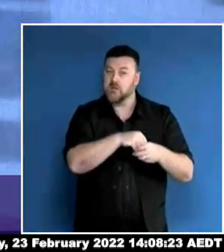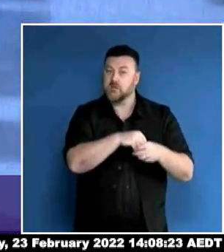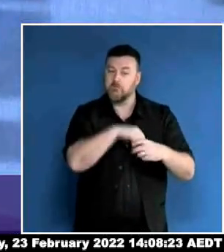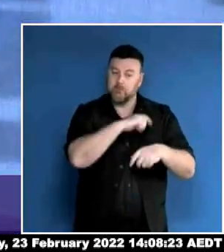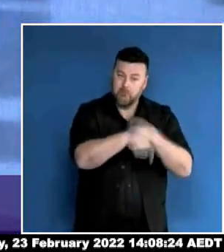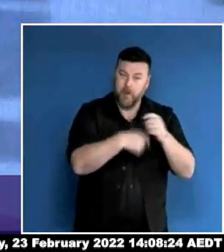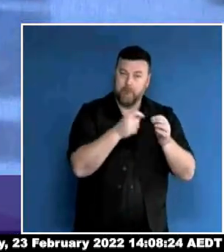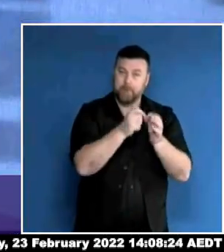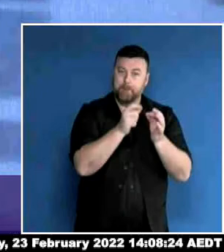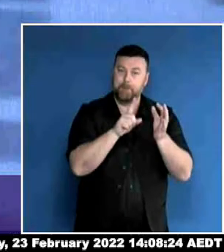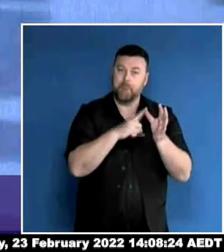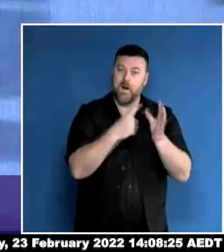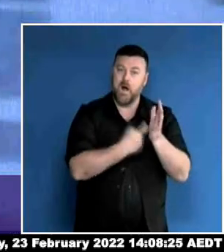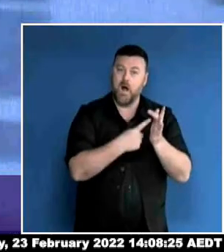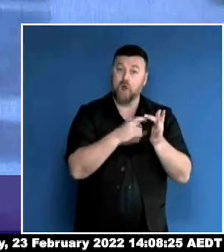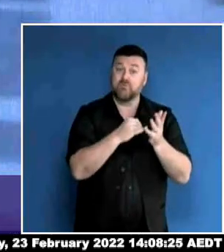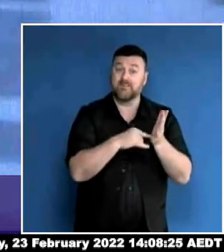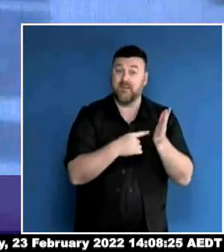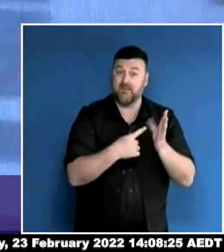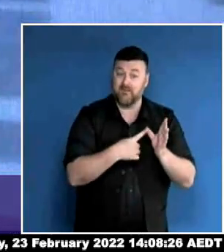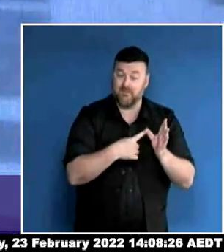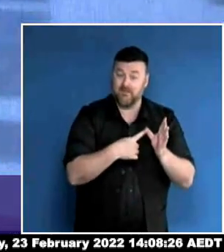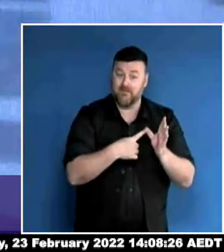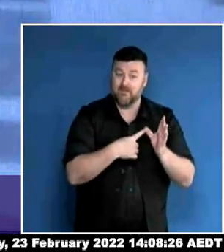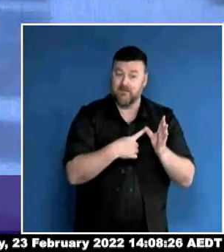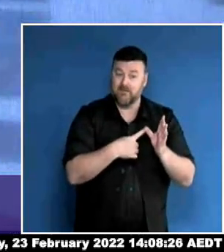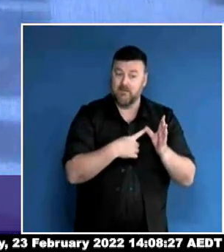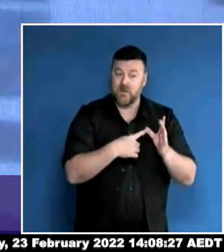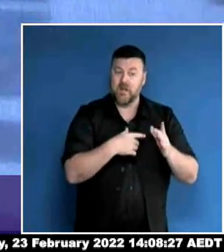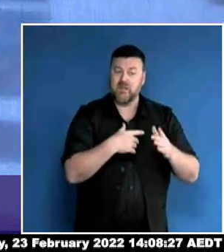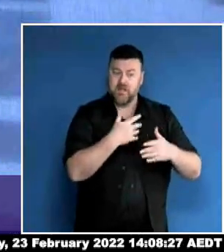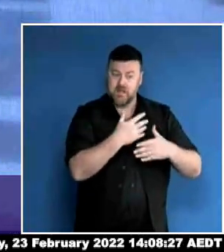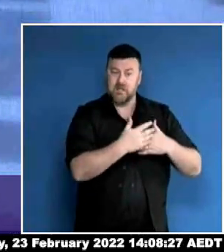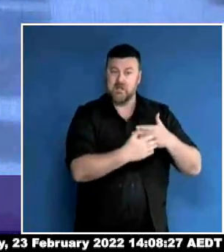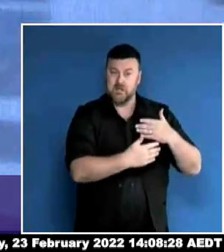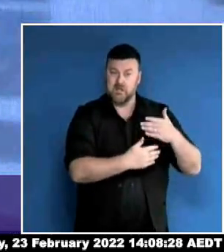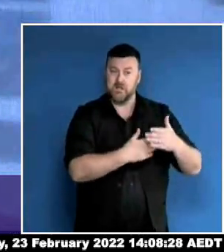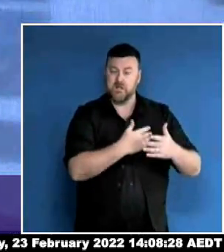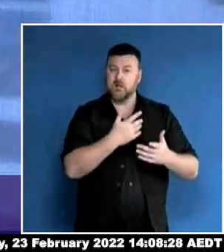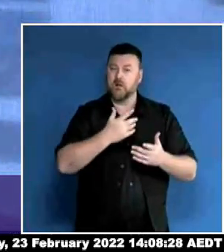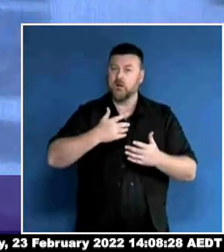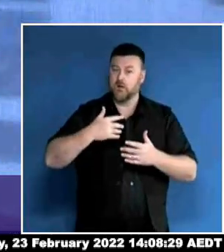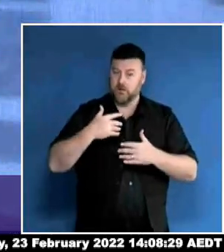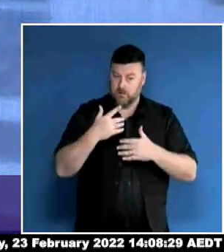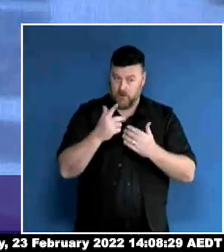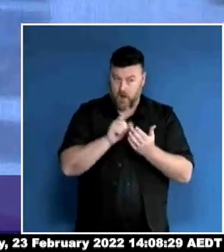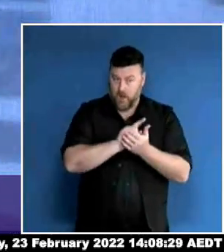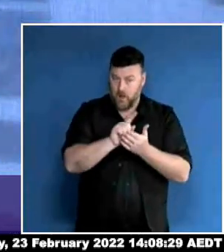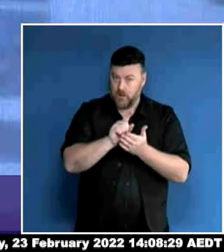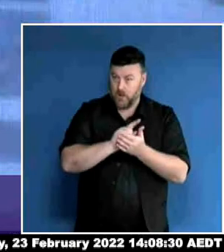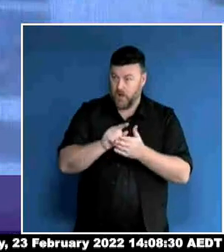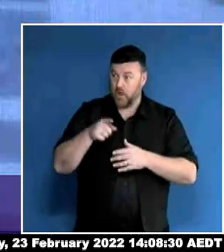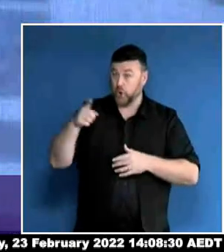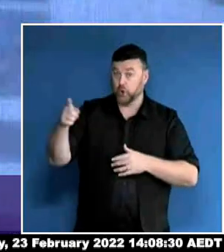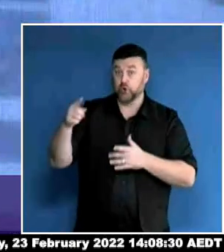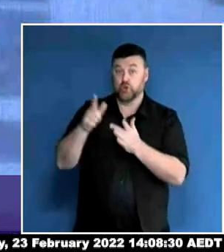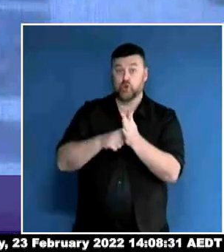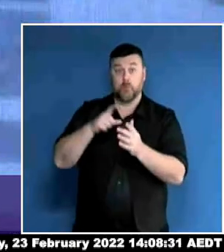And, over time, the job coaches, the National Operations Manager, the business development